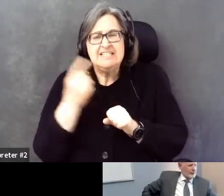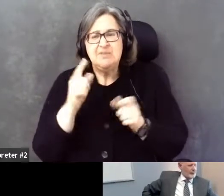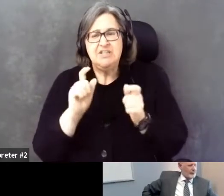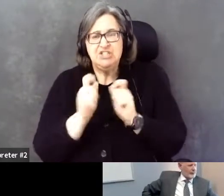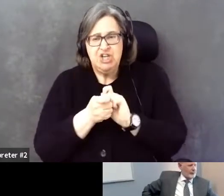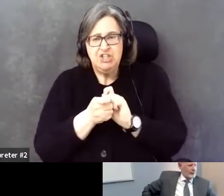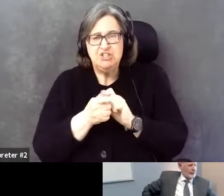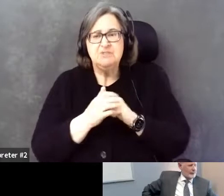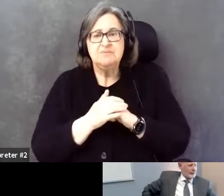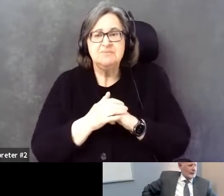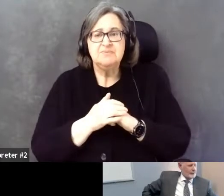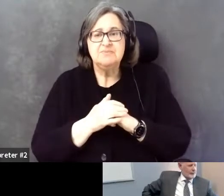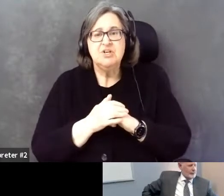changed. And the rehabilitation